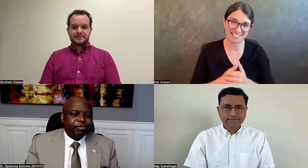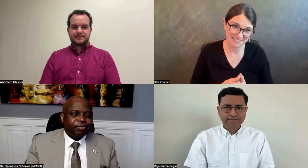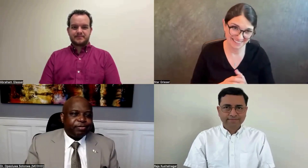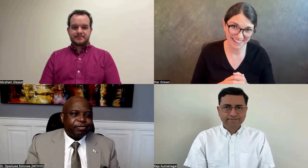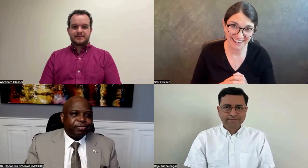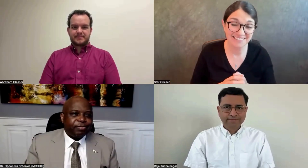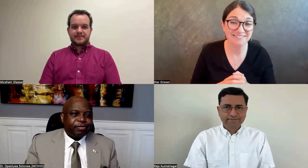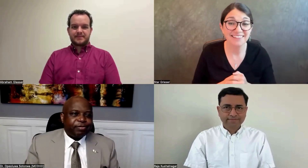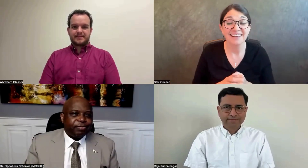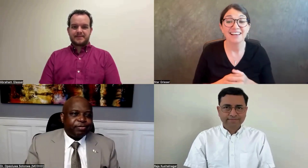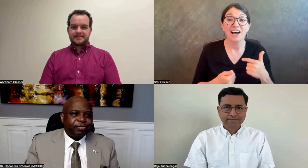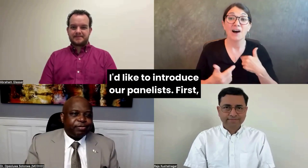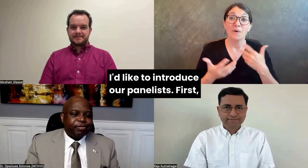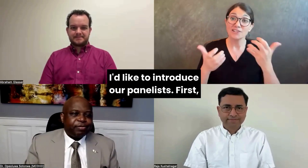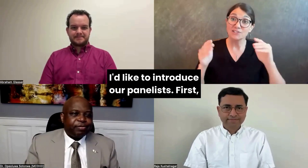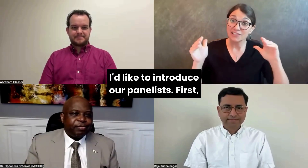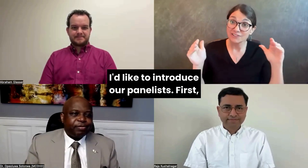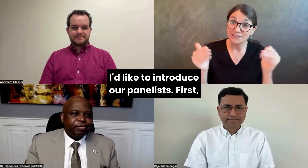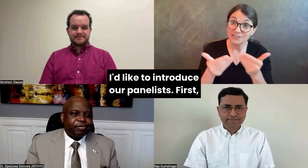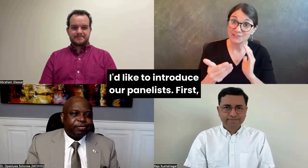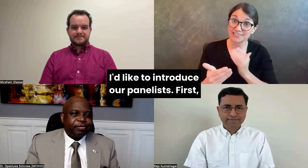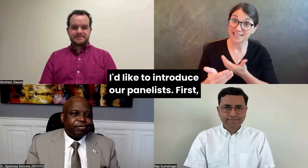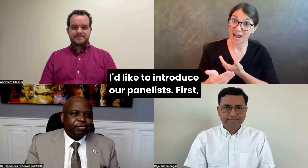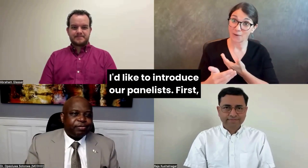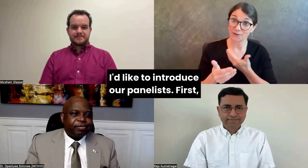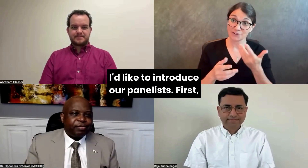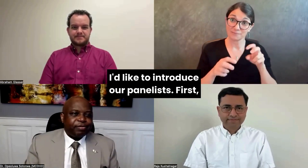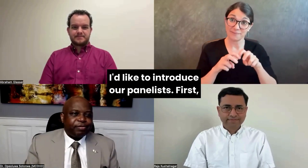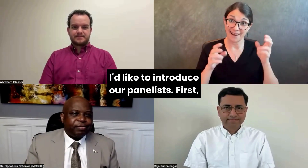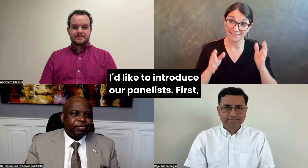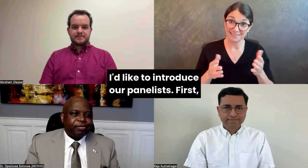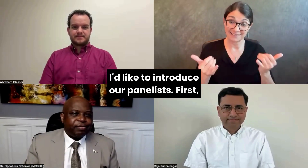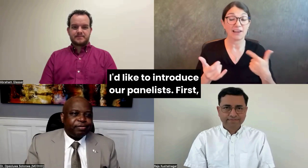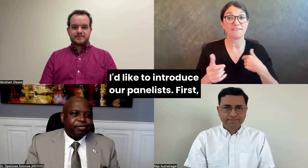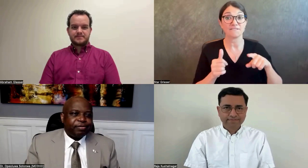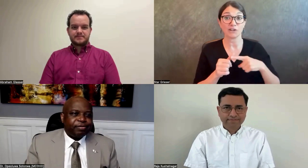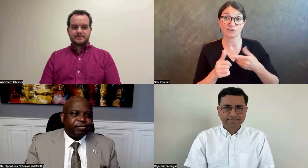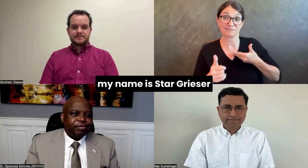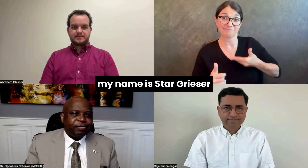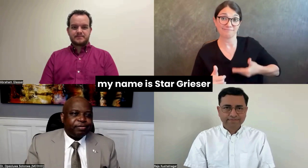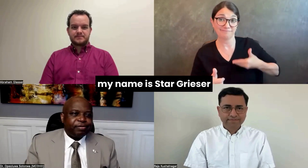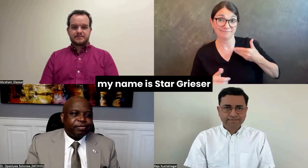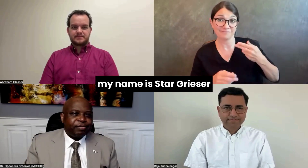I'd like to introduce our panelists. First, my name is Star Grieser